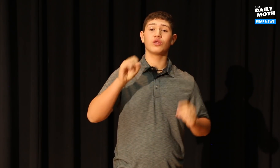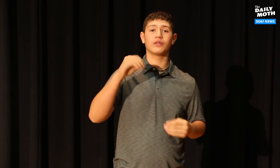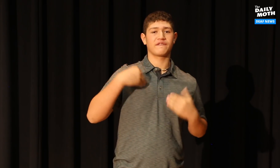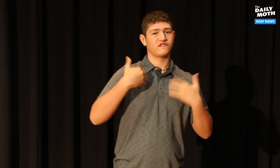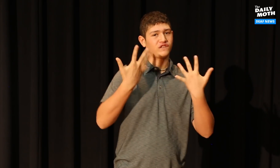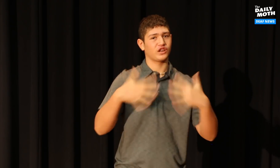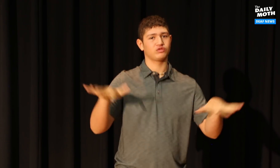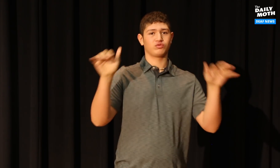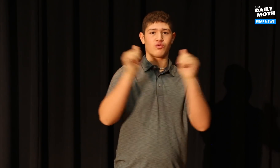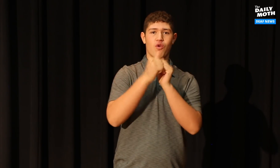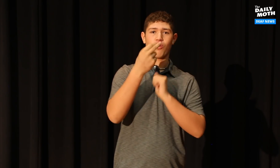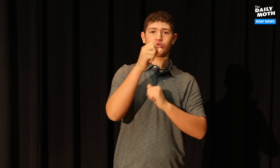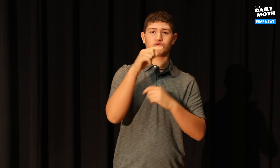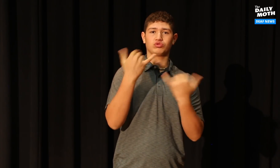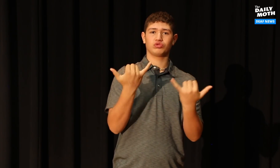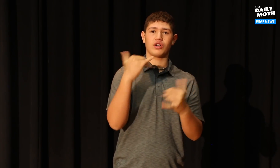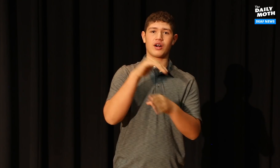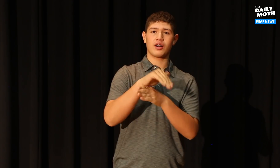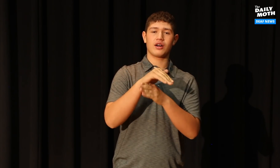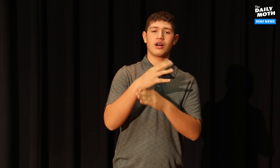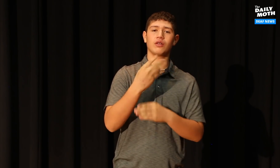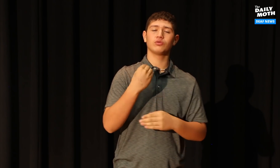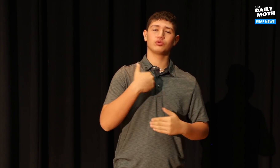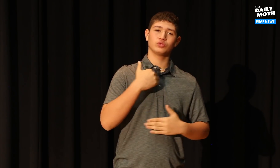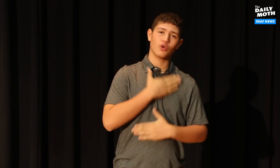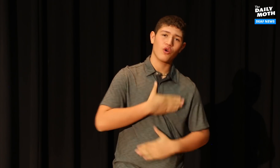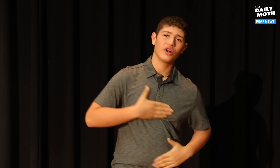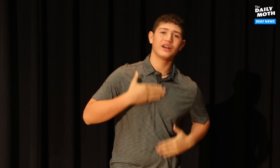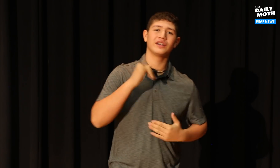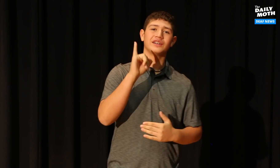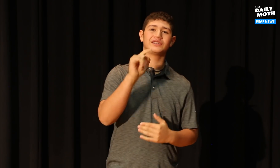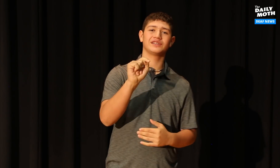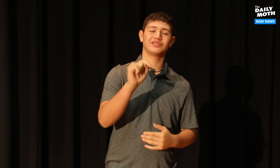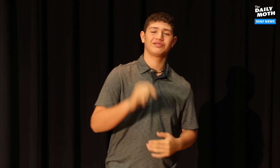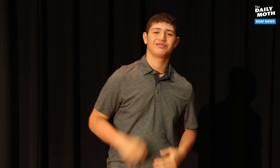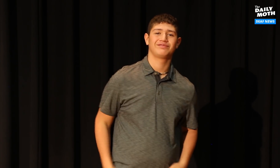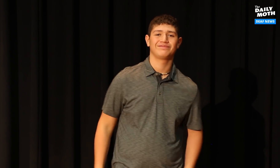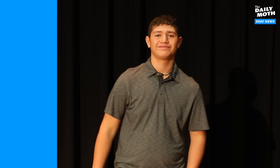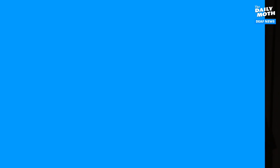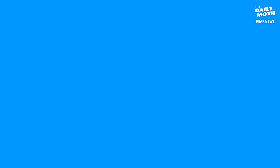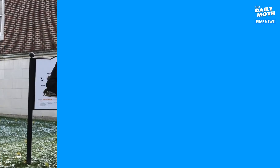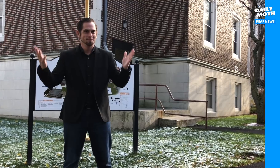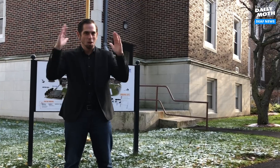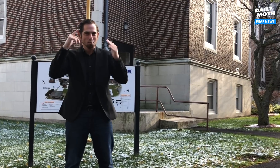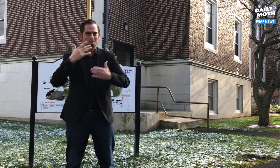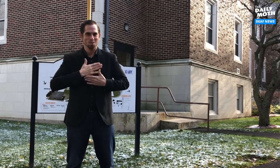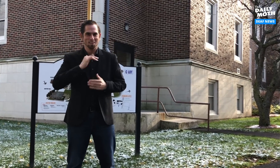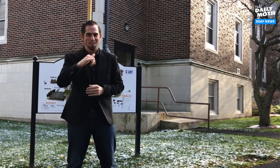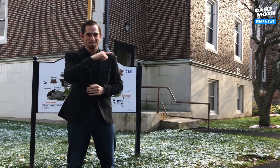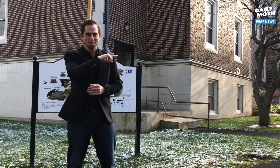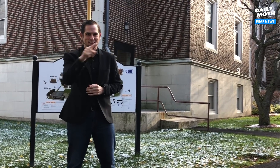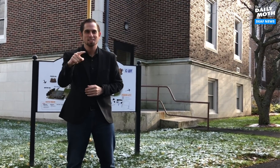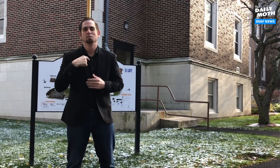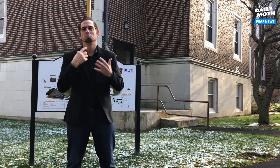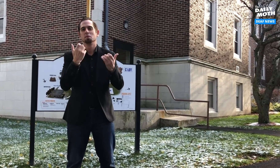I’m now finished with being your host for tonight and I’ve enjoyed it! I hope you enjoyed watching these video clips!